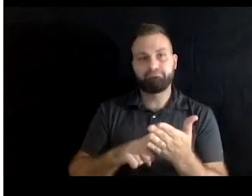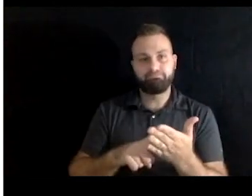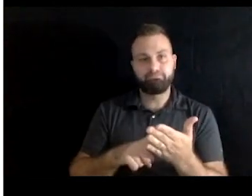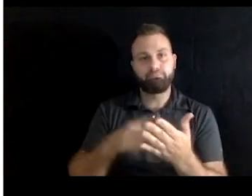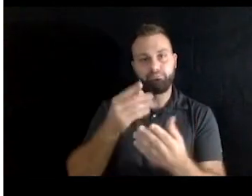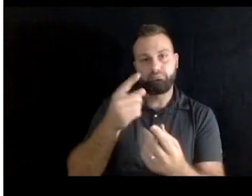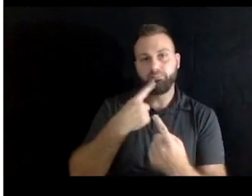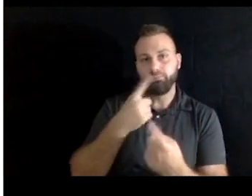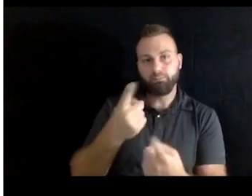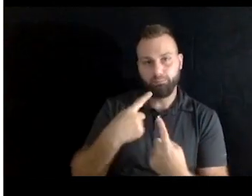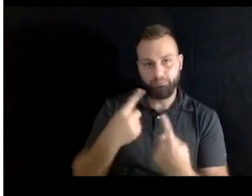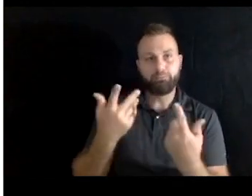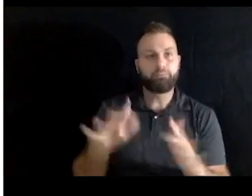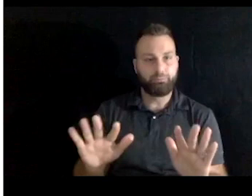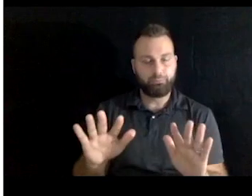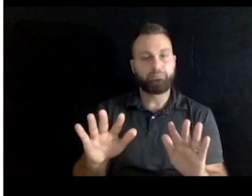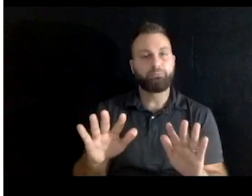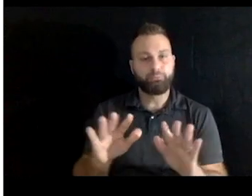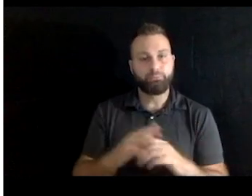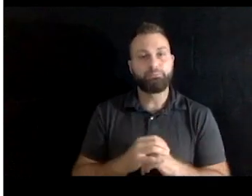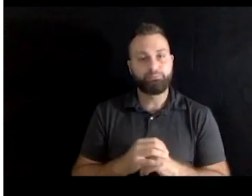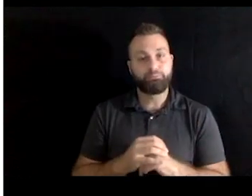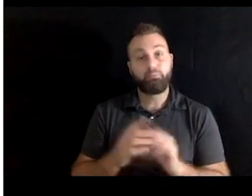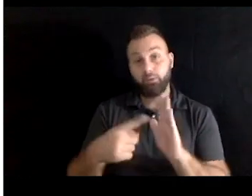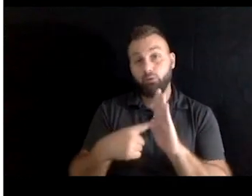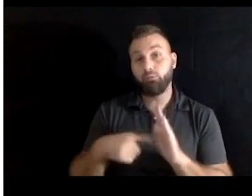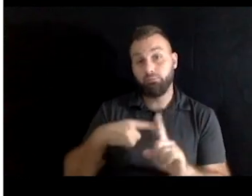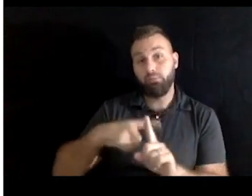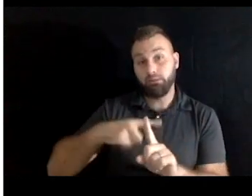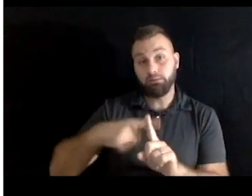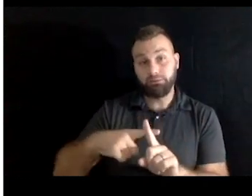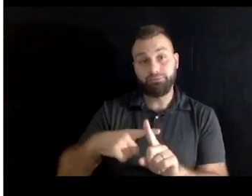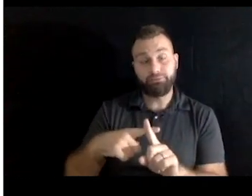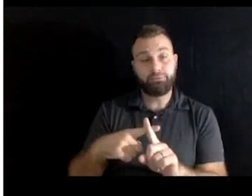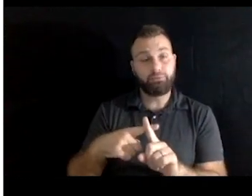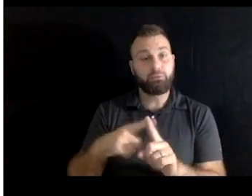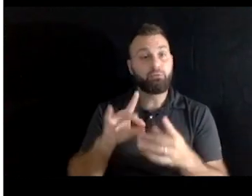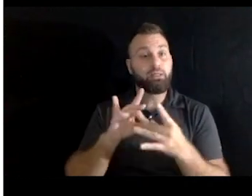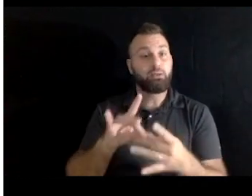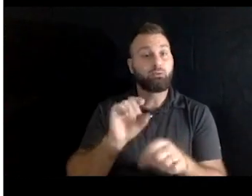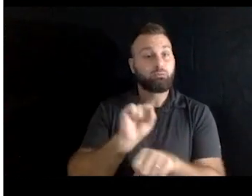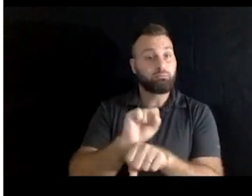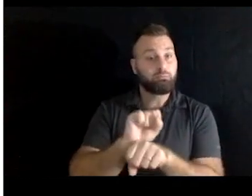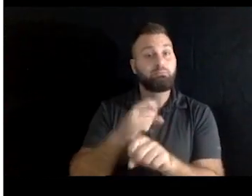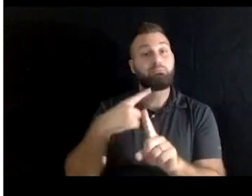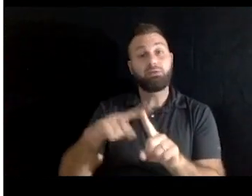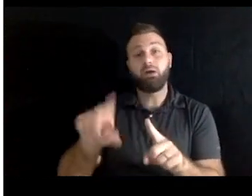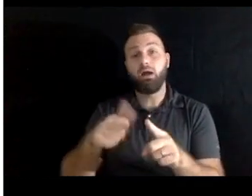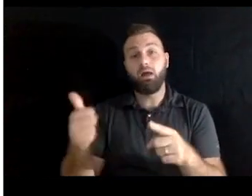and they actually showed. Positive impacts on employment and some other outcomes.